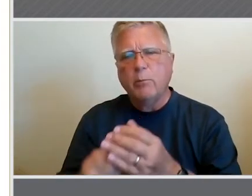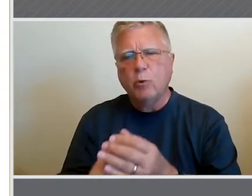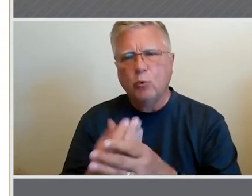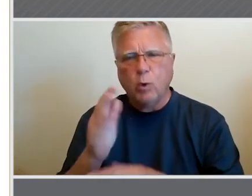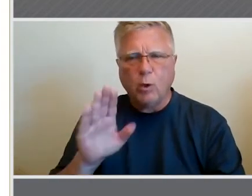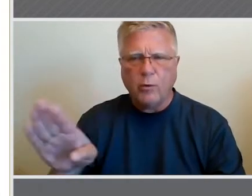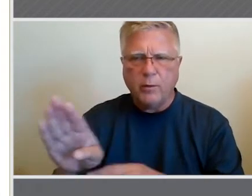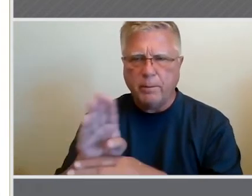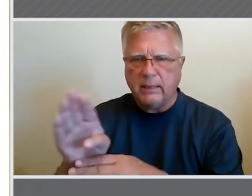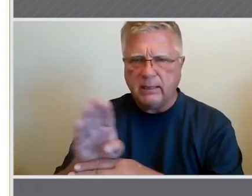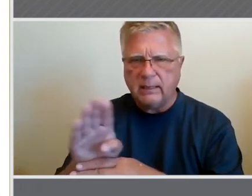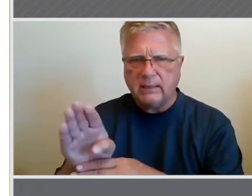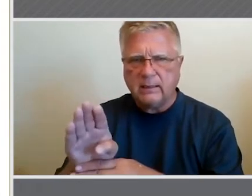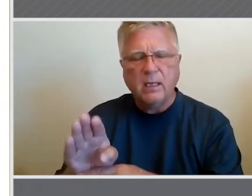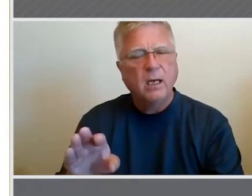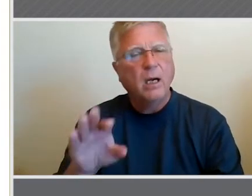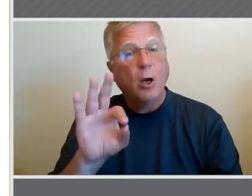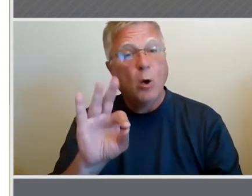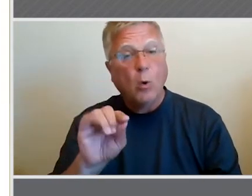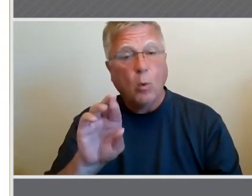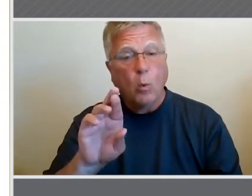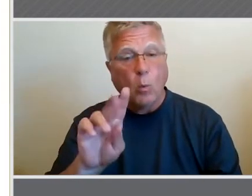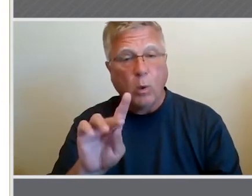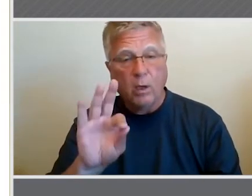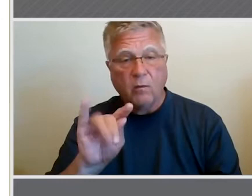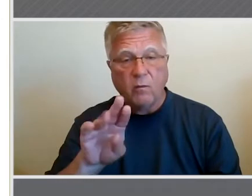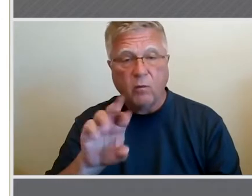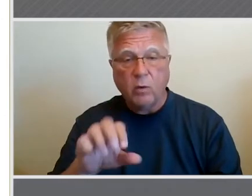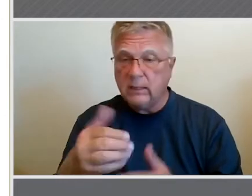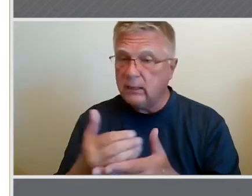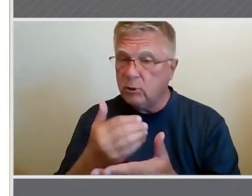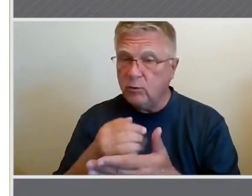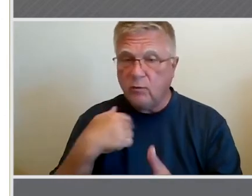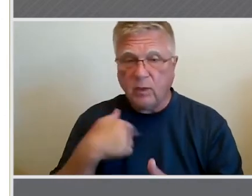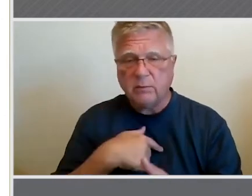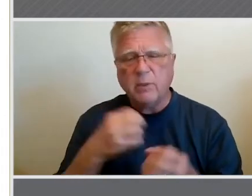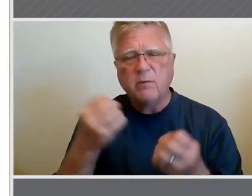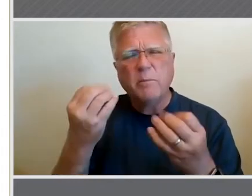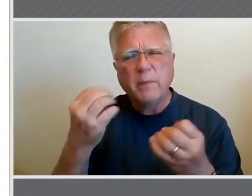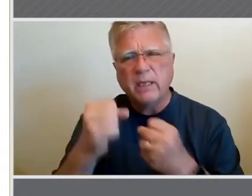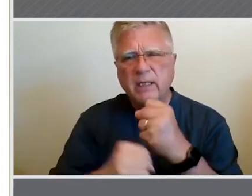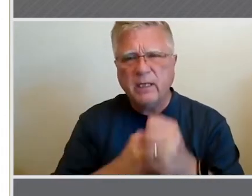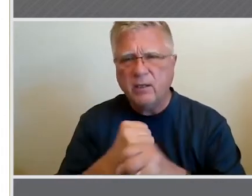workforce is new for us and one thing the way is done you know is for many many years is create lots of jobs.